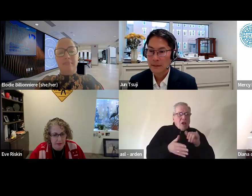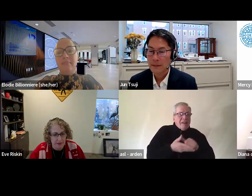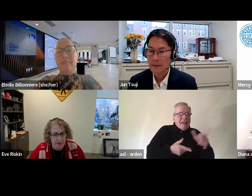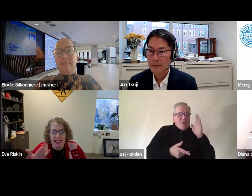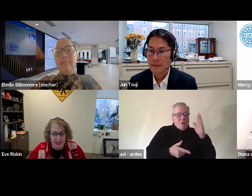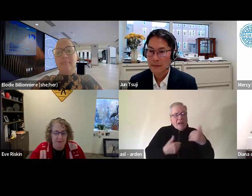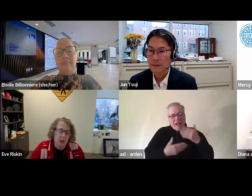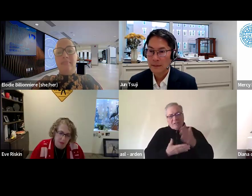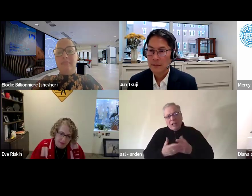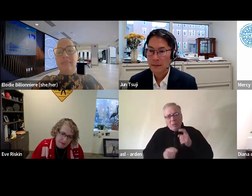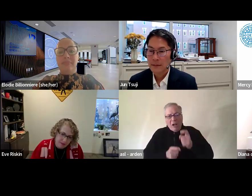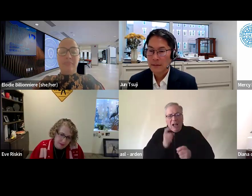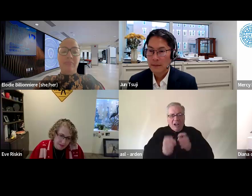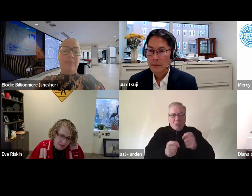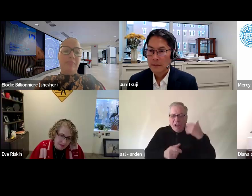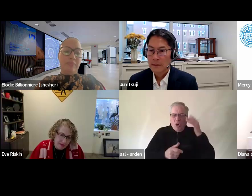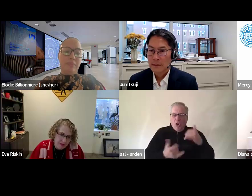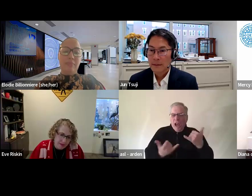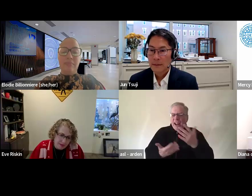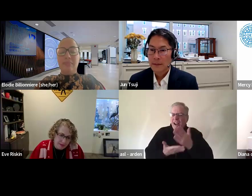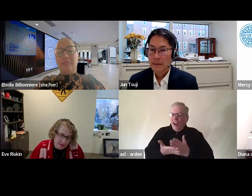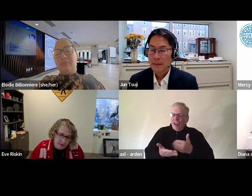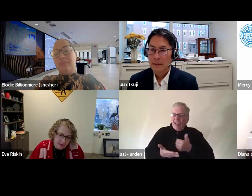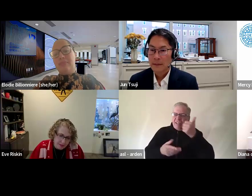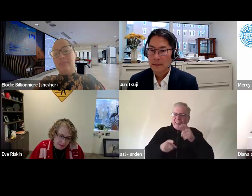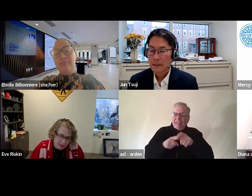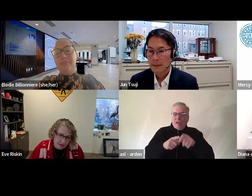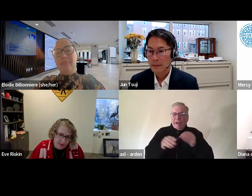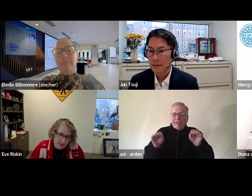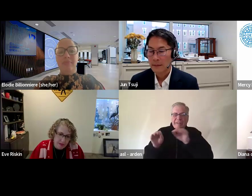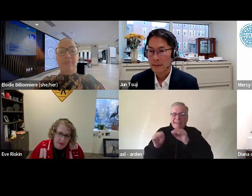and I know that is called something else now. And also looked at unmet needs